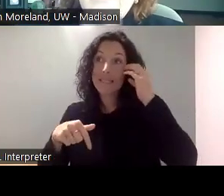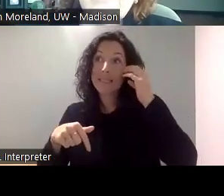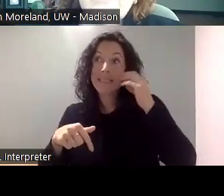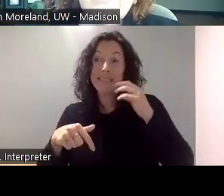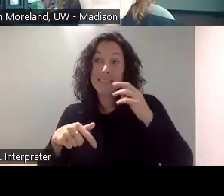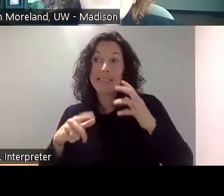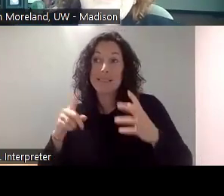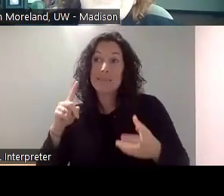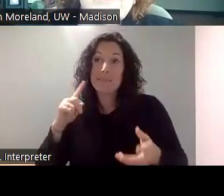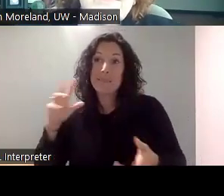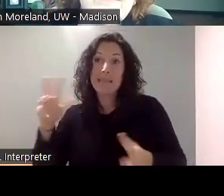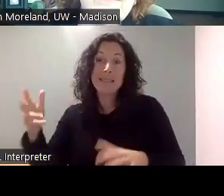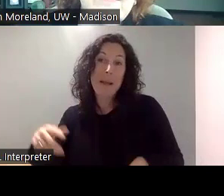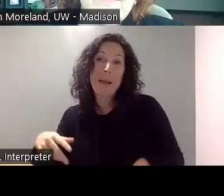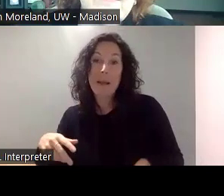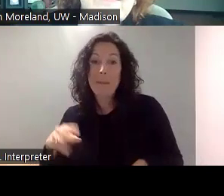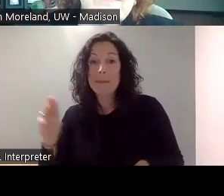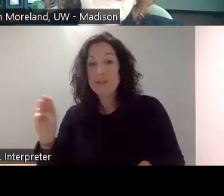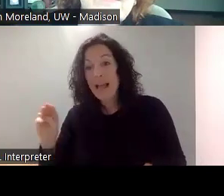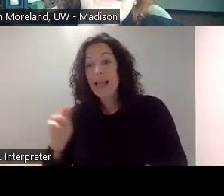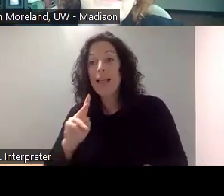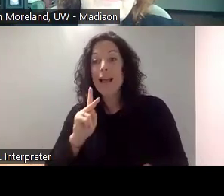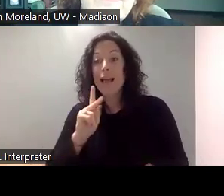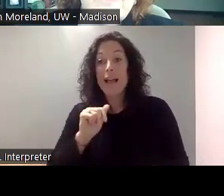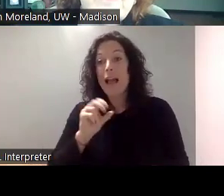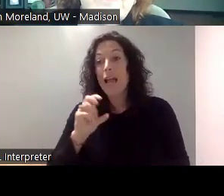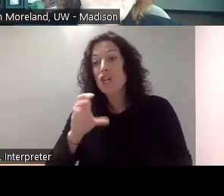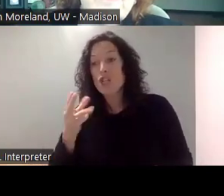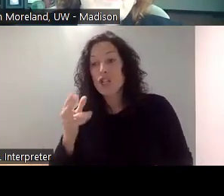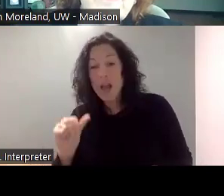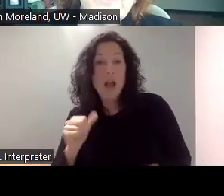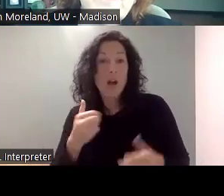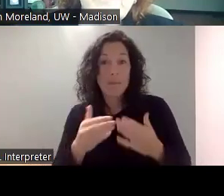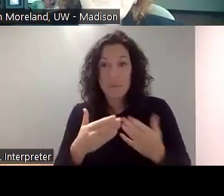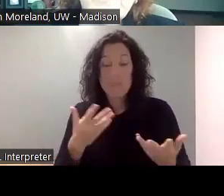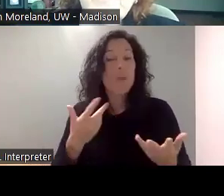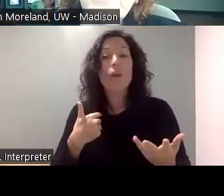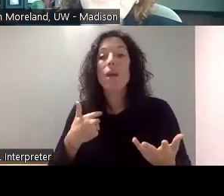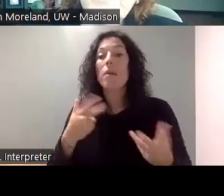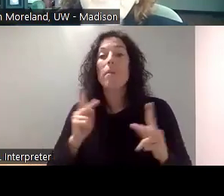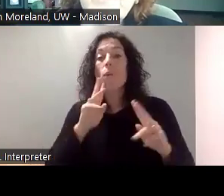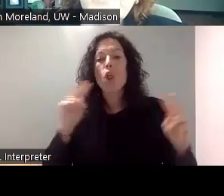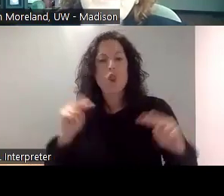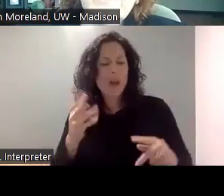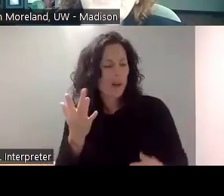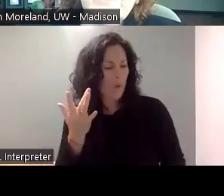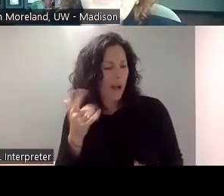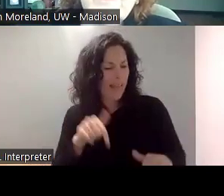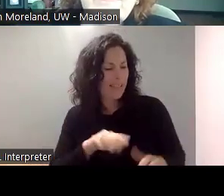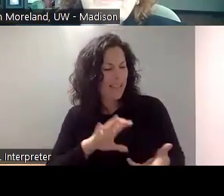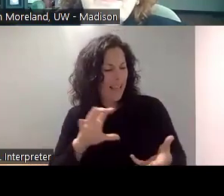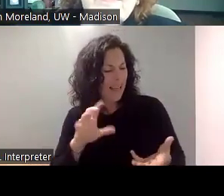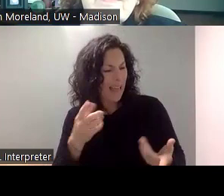Michelle or Ki-Cha or others are going to be looking at, why did this happen? Why didn't you all catch this?